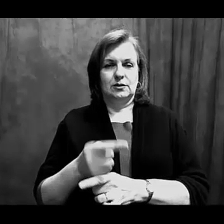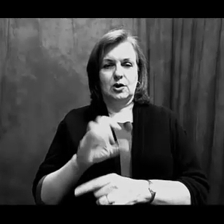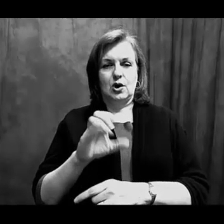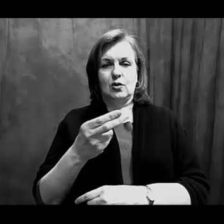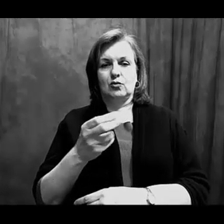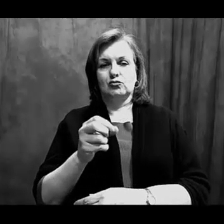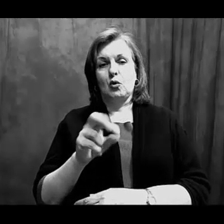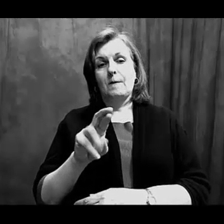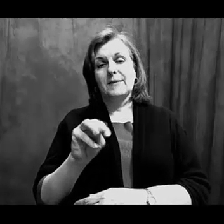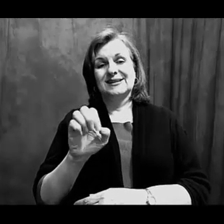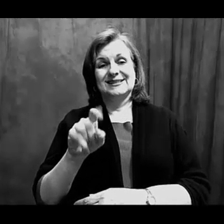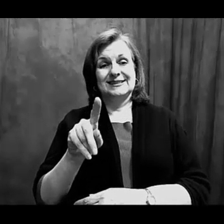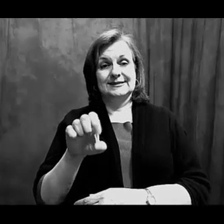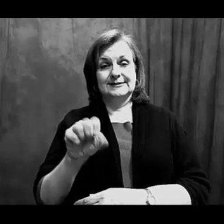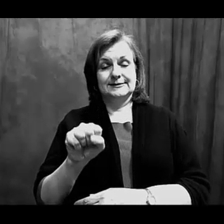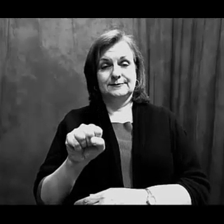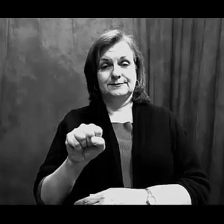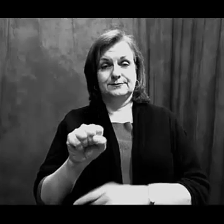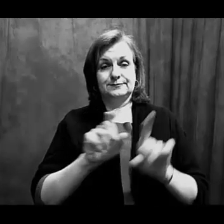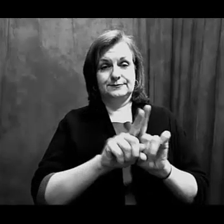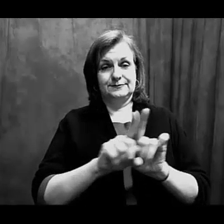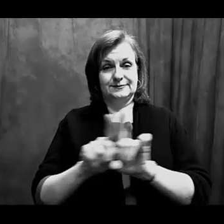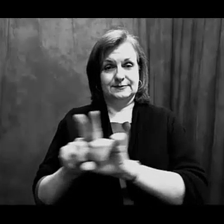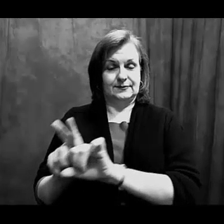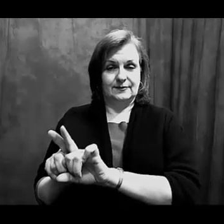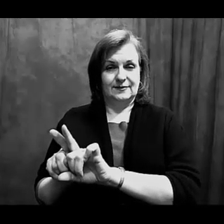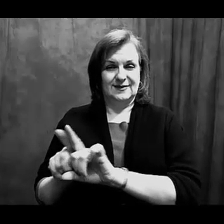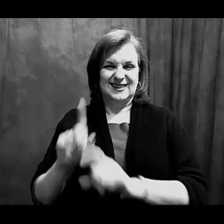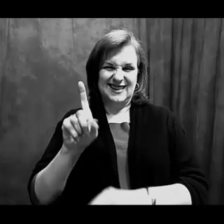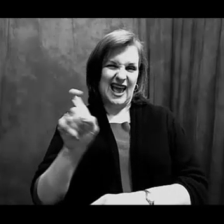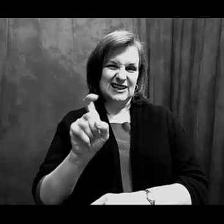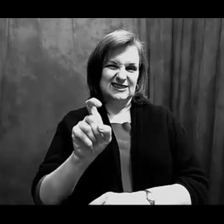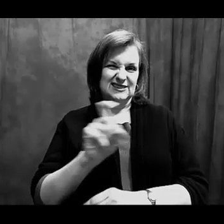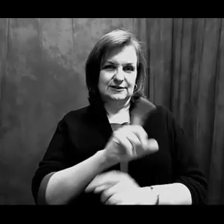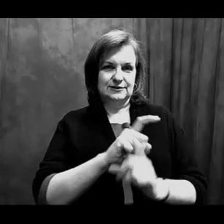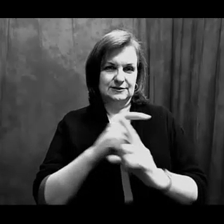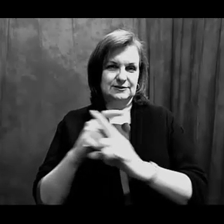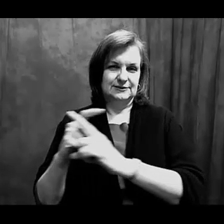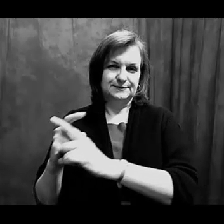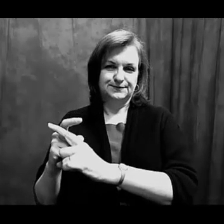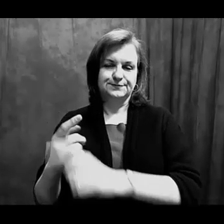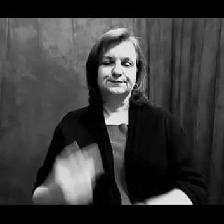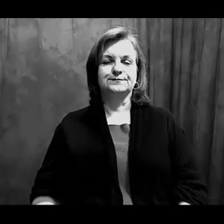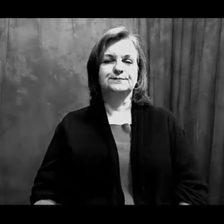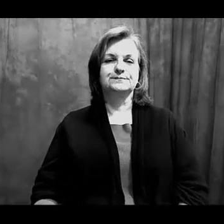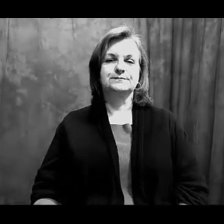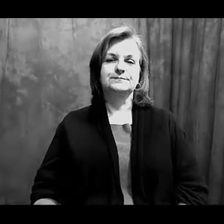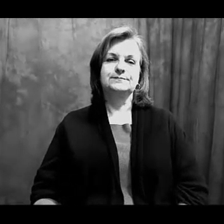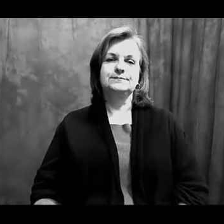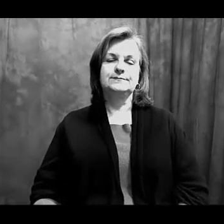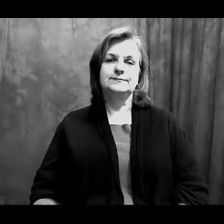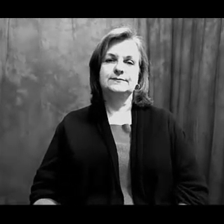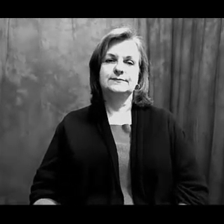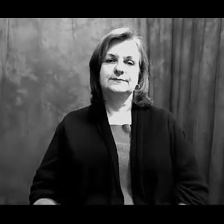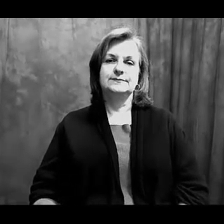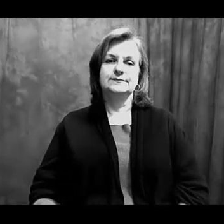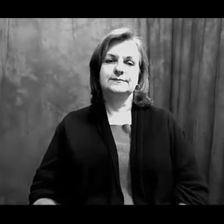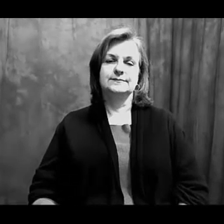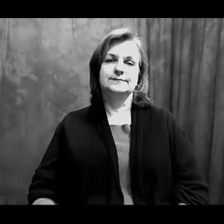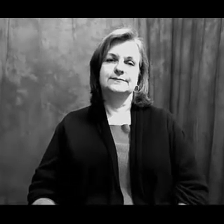chromatids those "X's" right